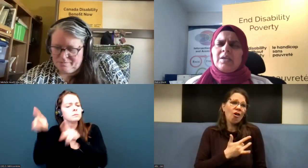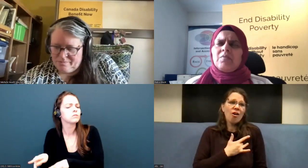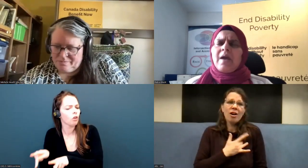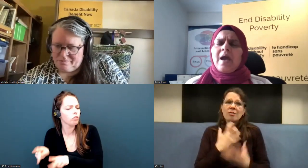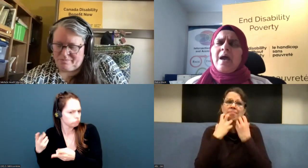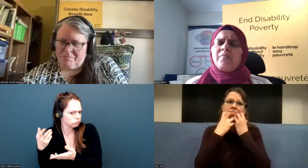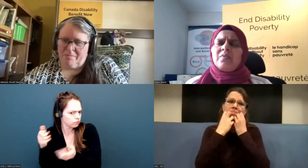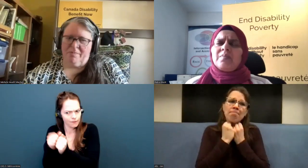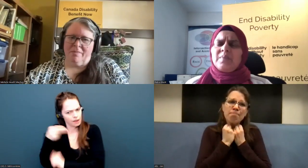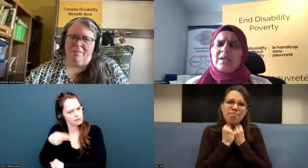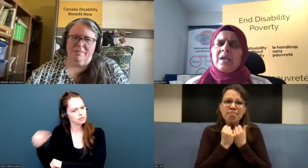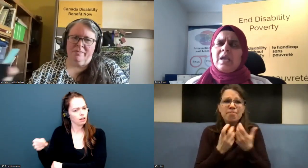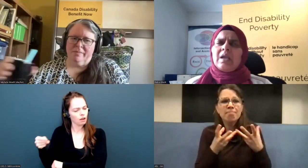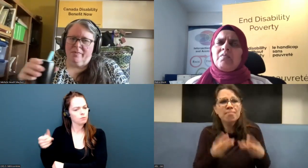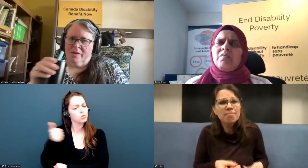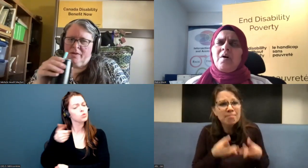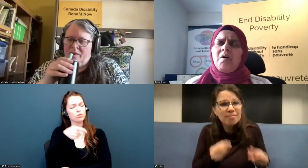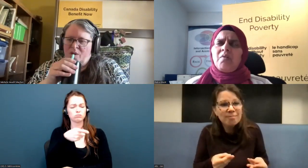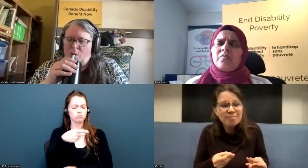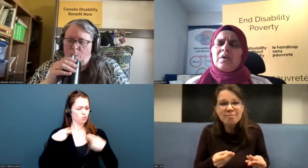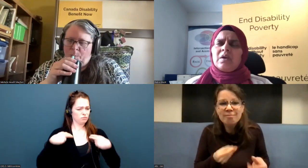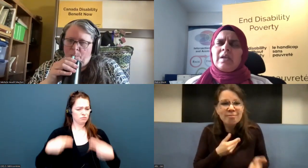YOU HAVE TO BE INVOLVED.